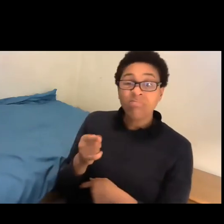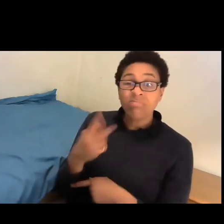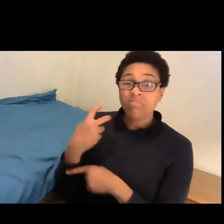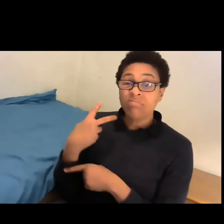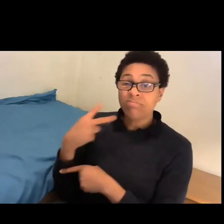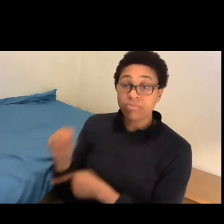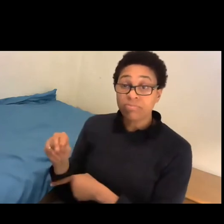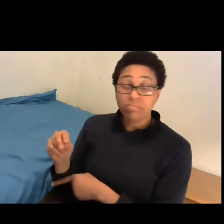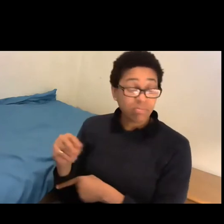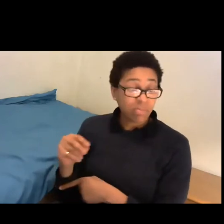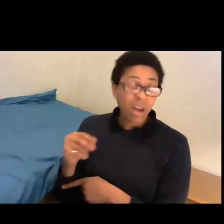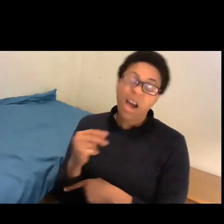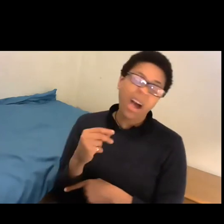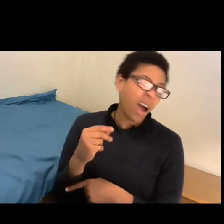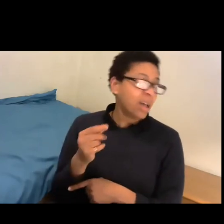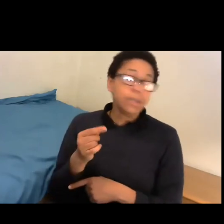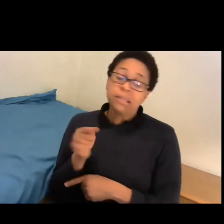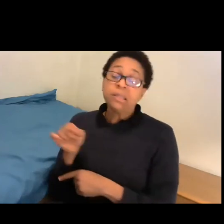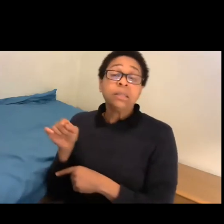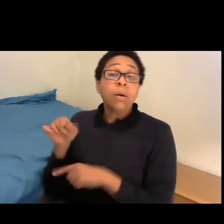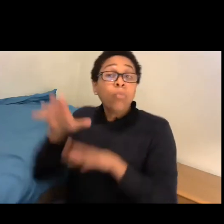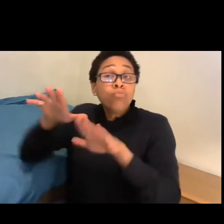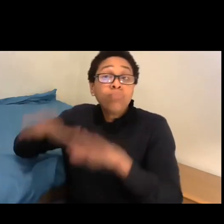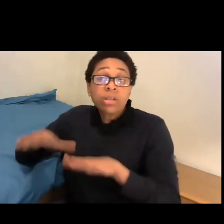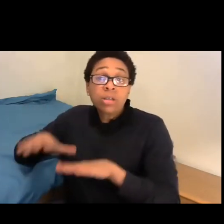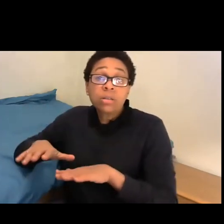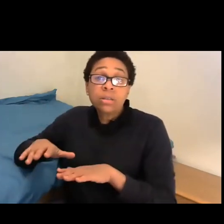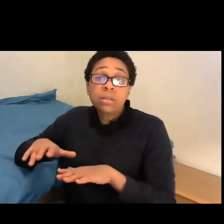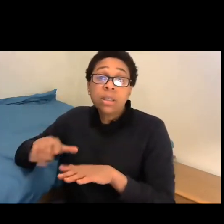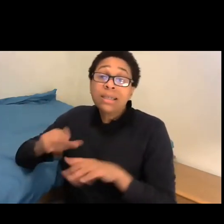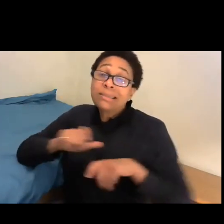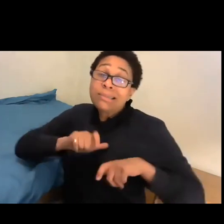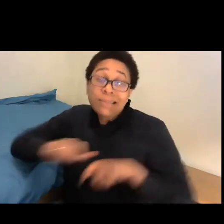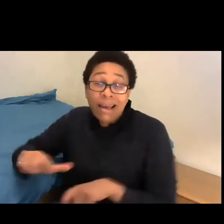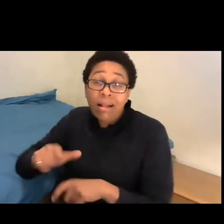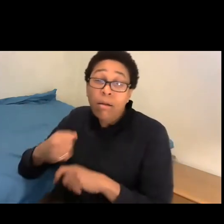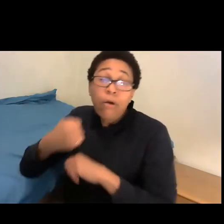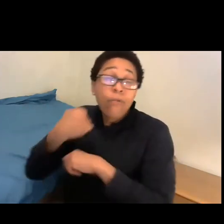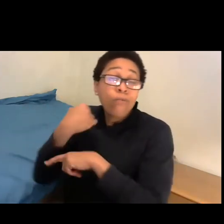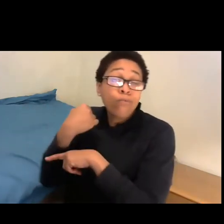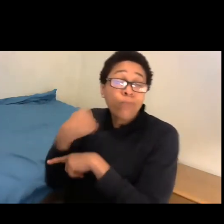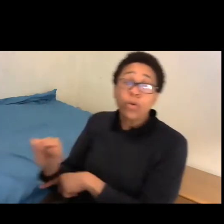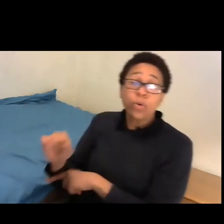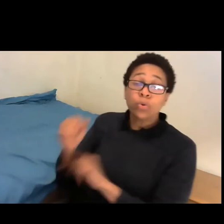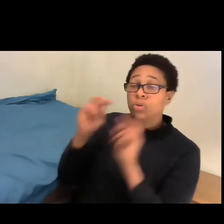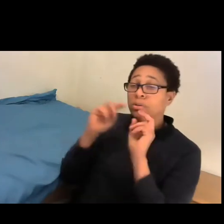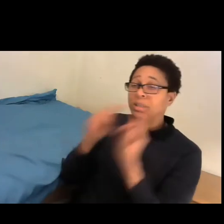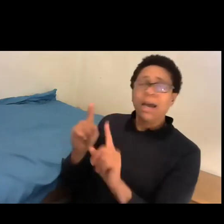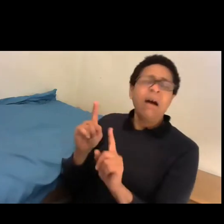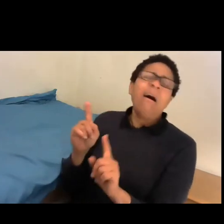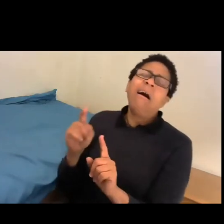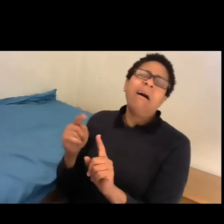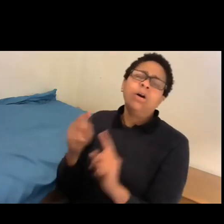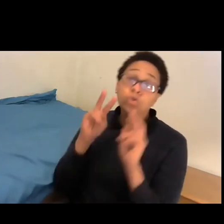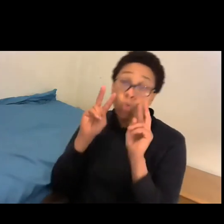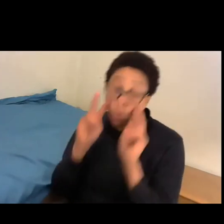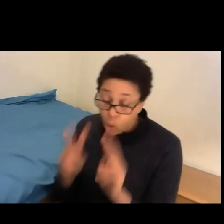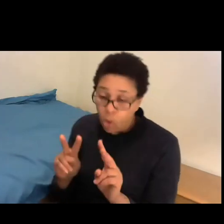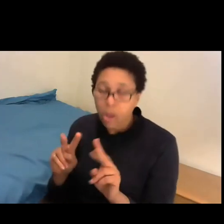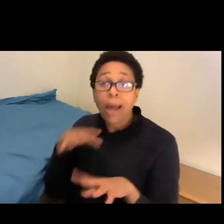powers for the histories in spreading racism and homophobia around the globe. And now trying to export LGBTQ activism into